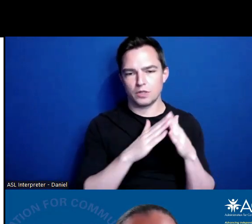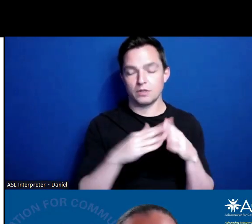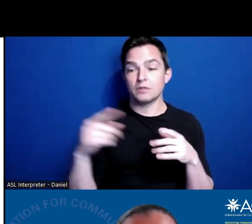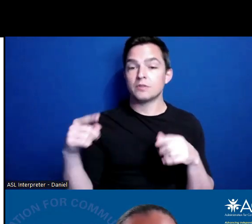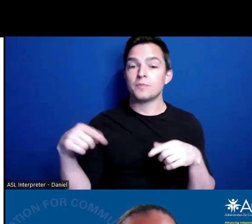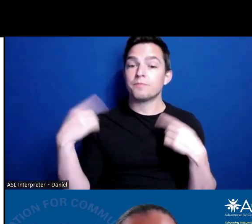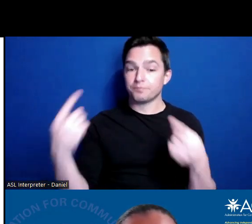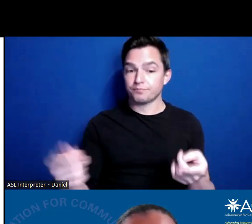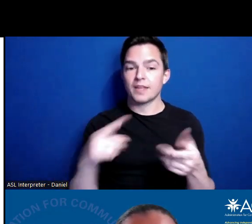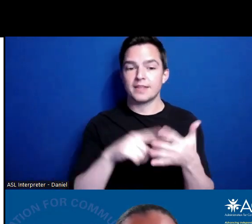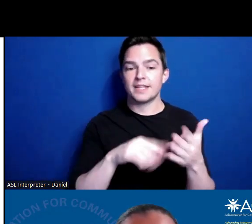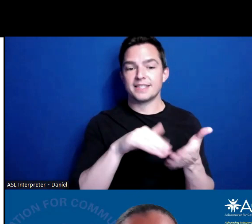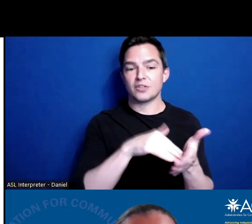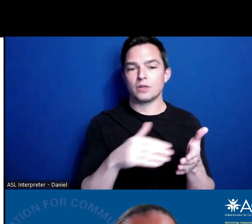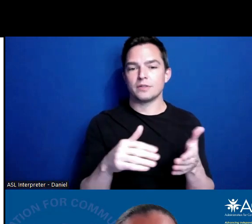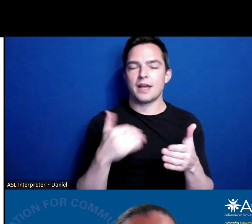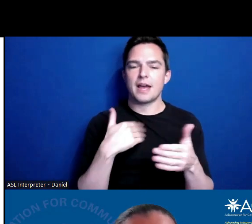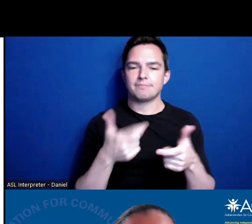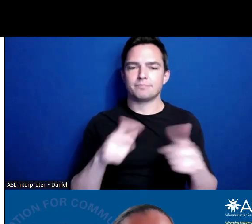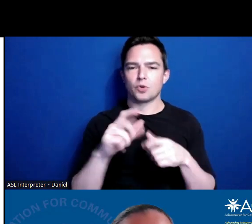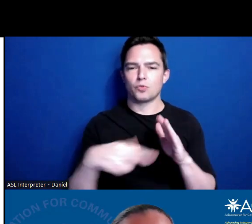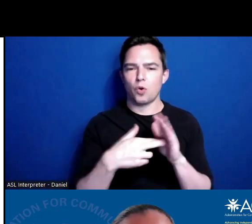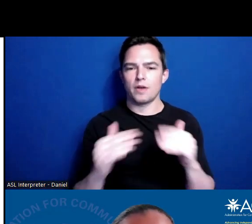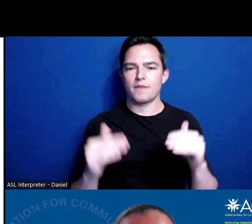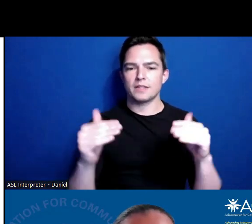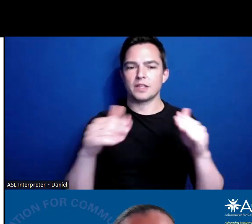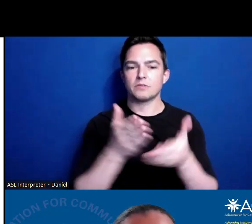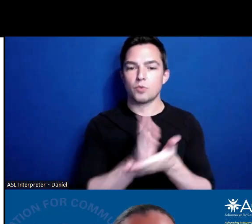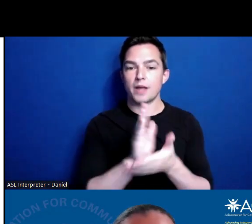have played a significant role in advancing the rights and opportunities of people with